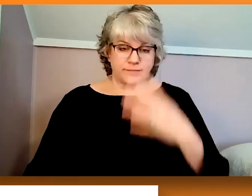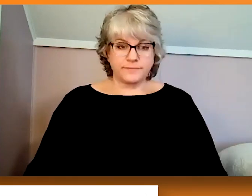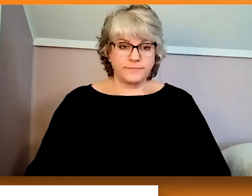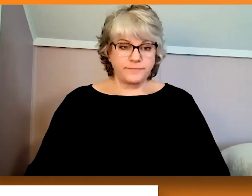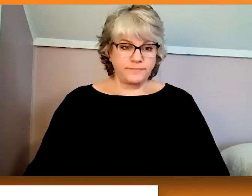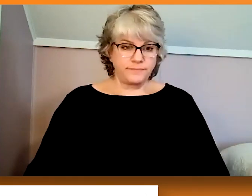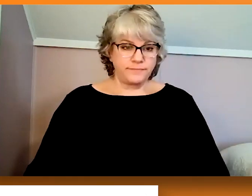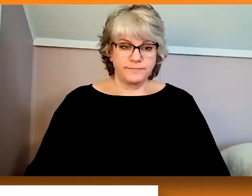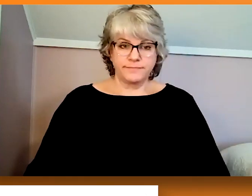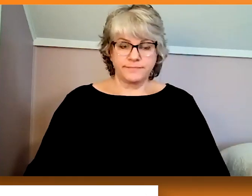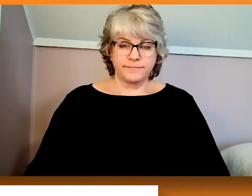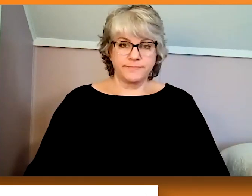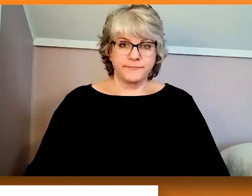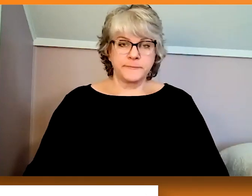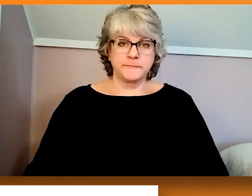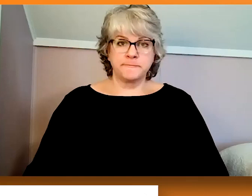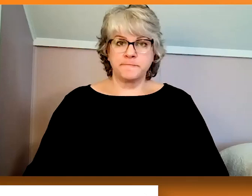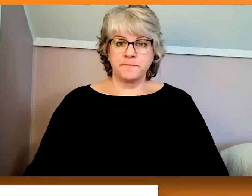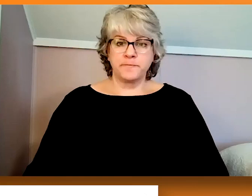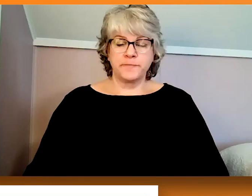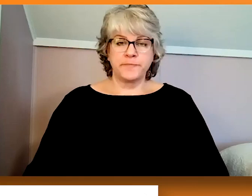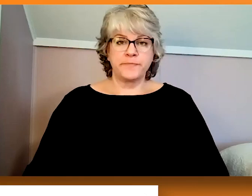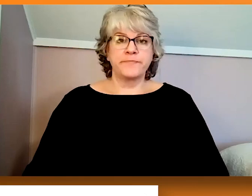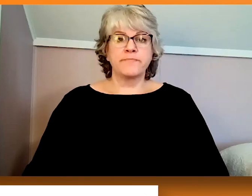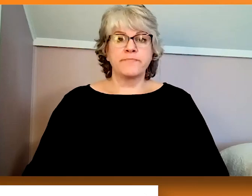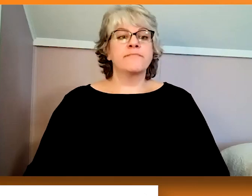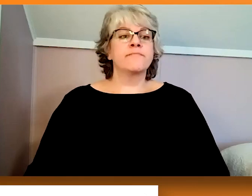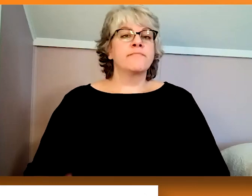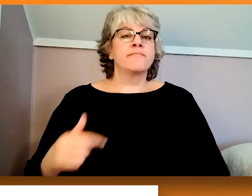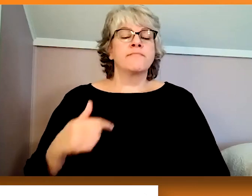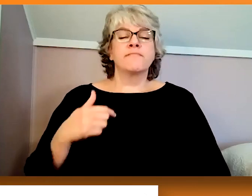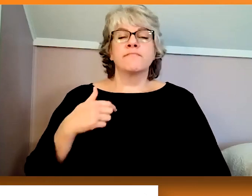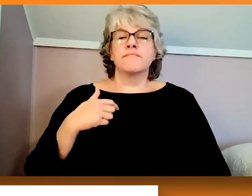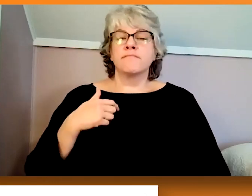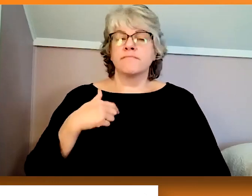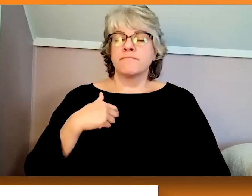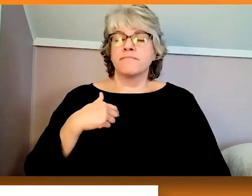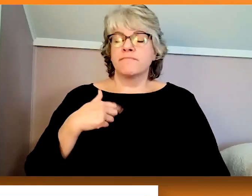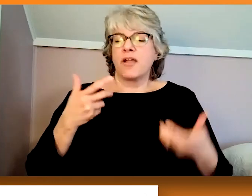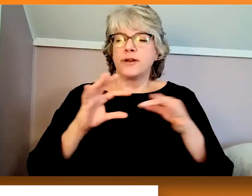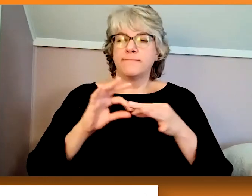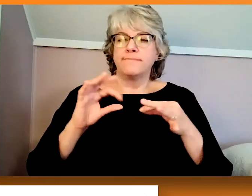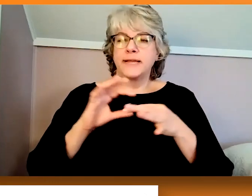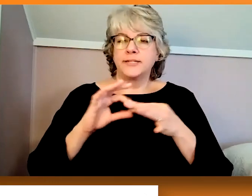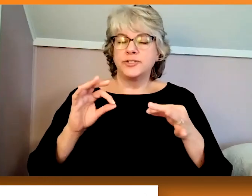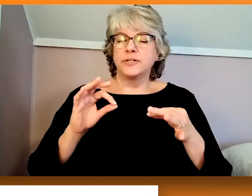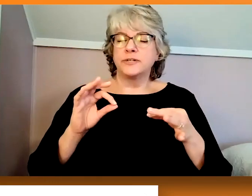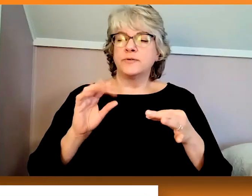Again, I just already talked about just a brief introduction into finding funding opportunities.